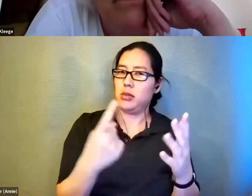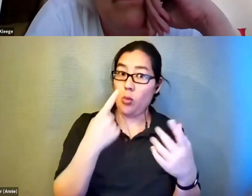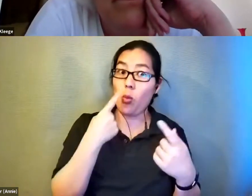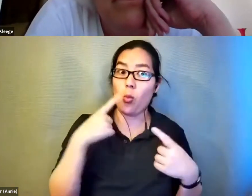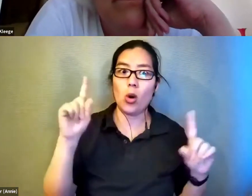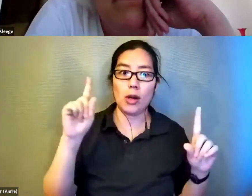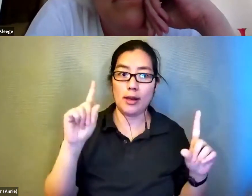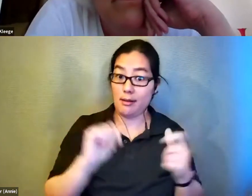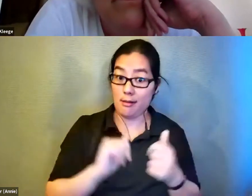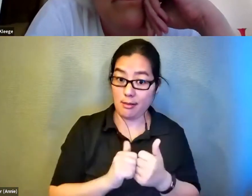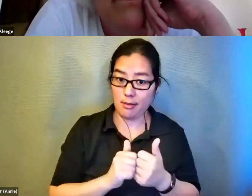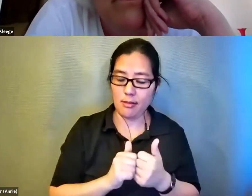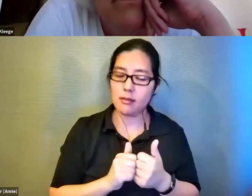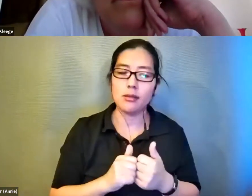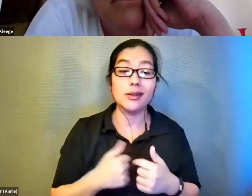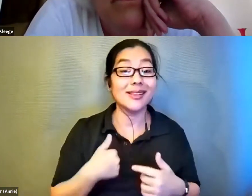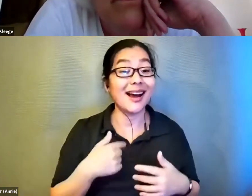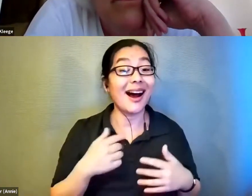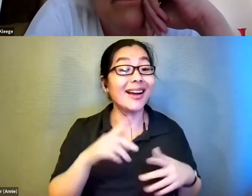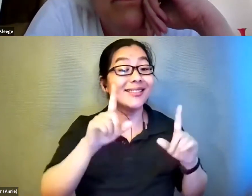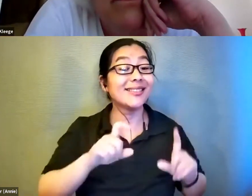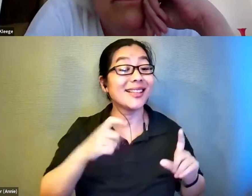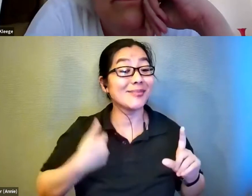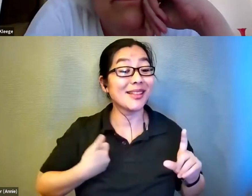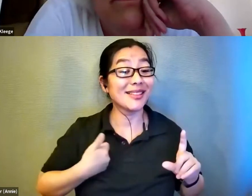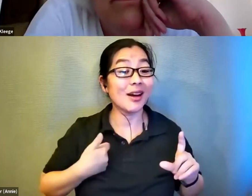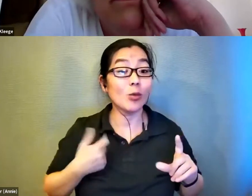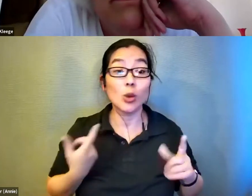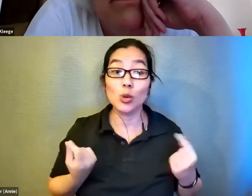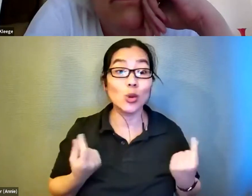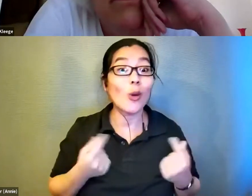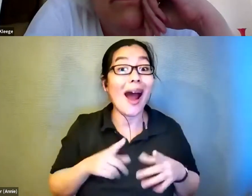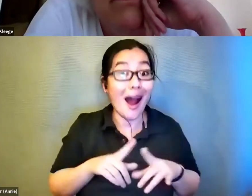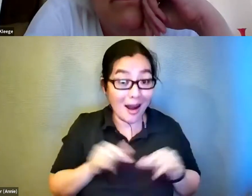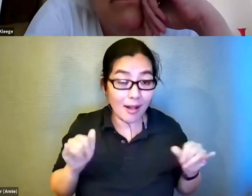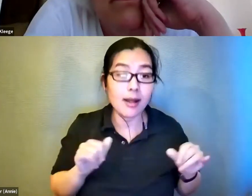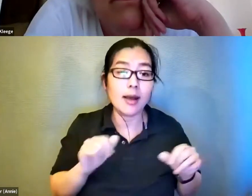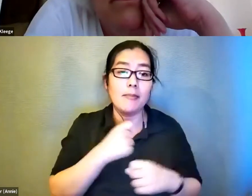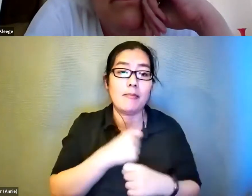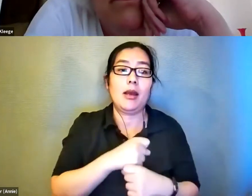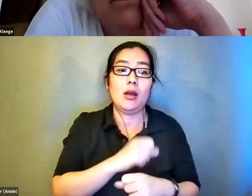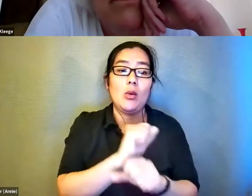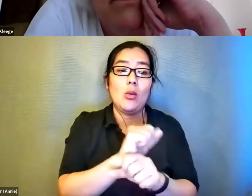I try it. I keep touching my work as I'm going through it.